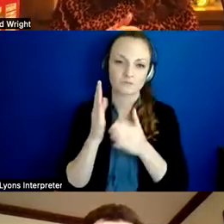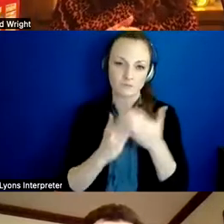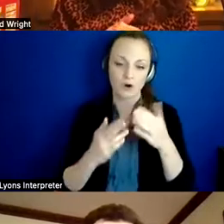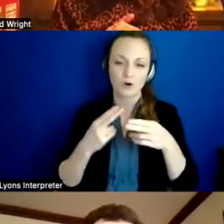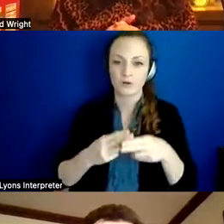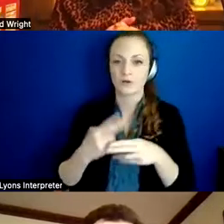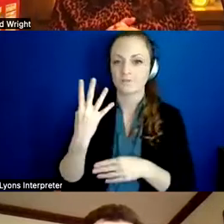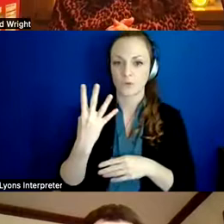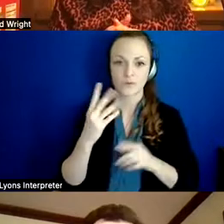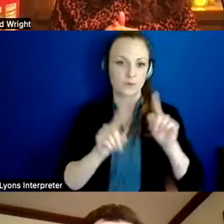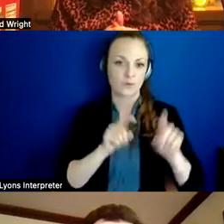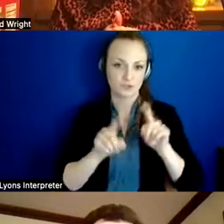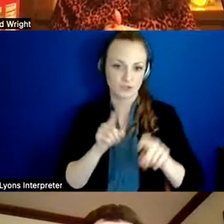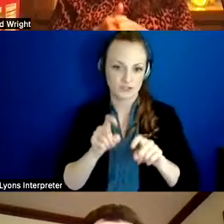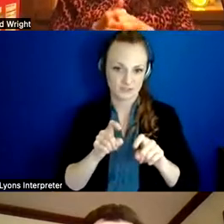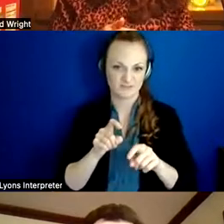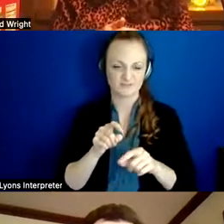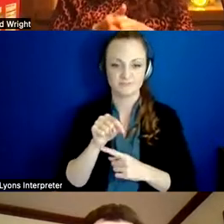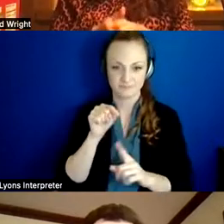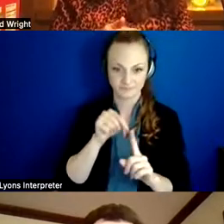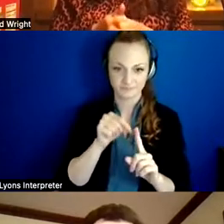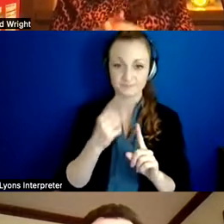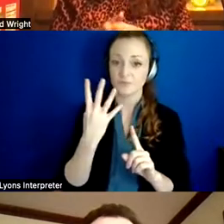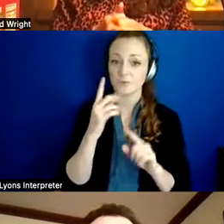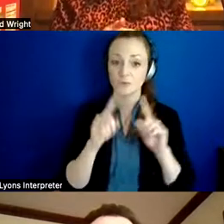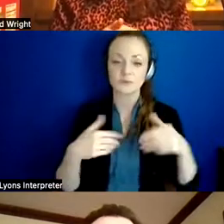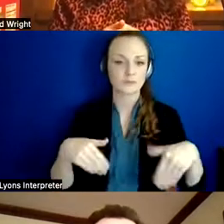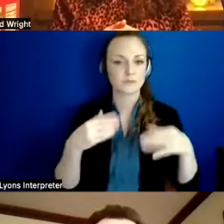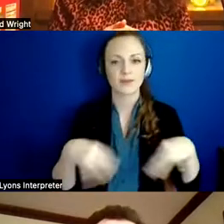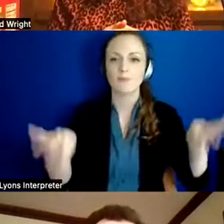19:38:57 The 4 questions is a very important part of the Satyr.